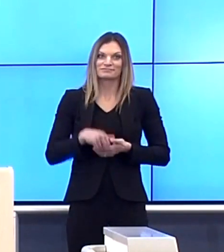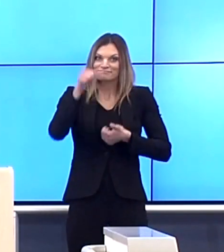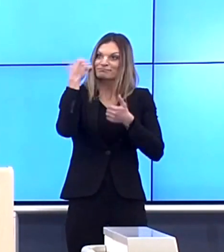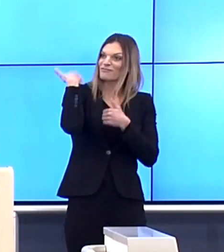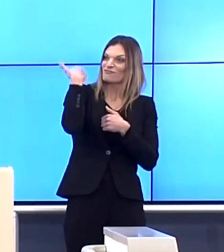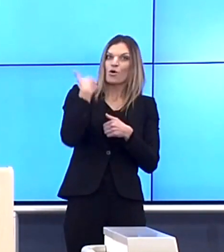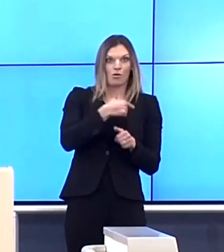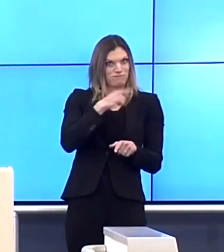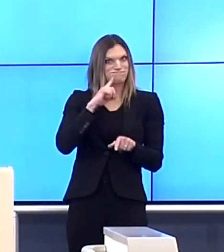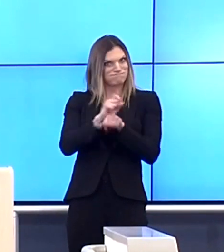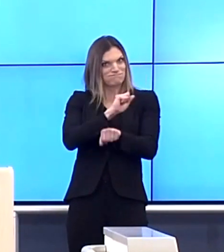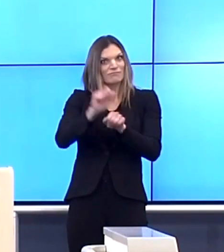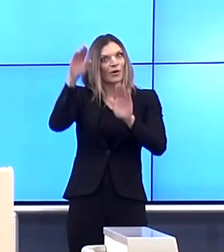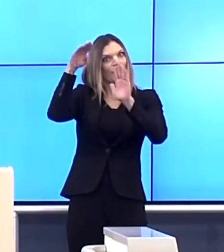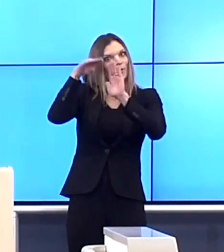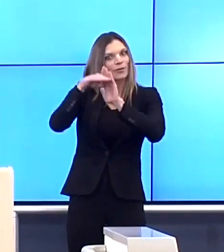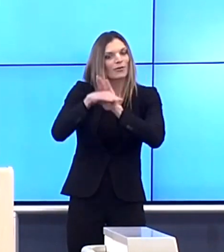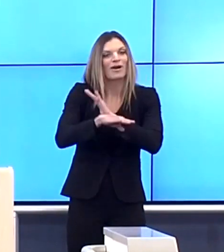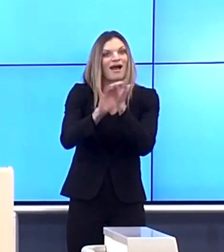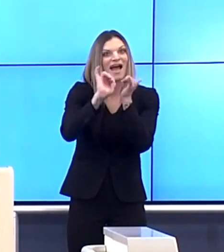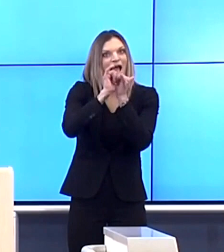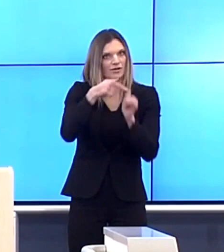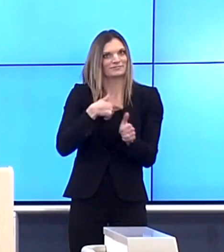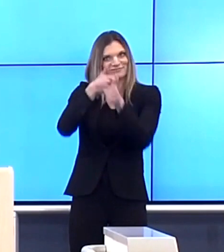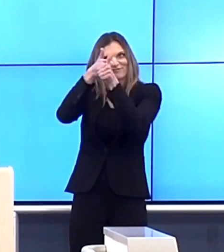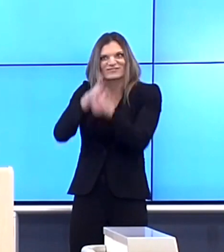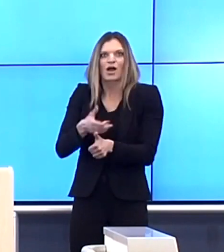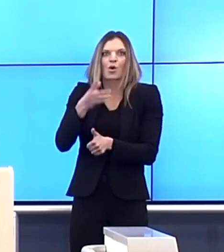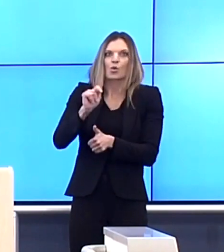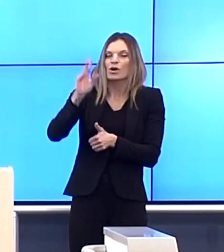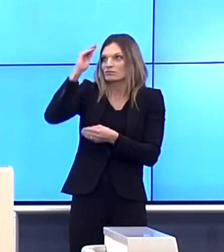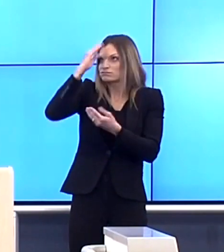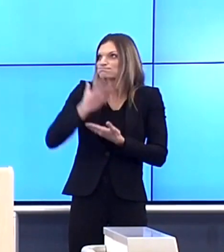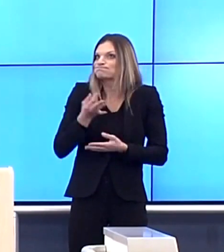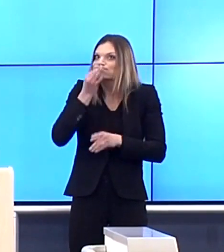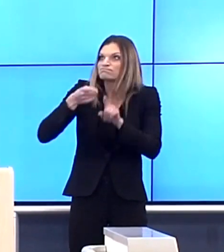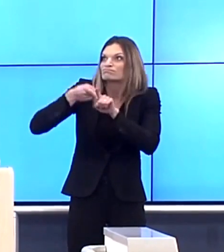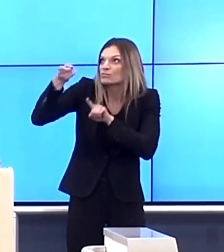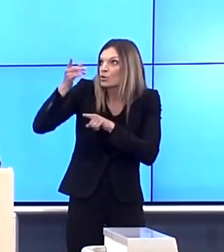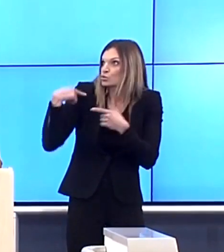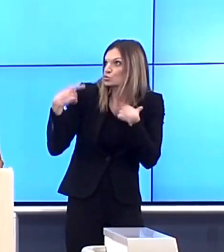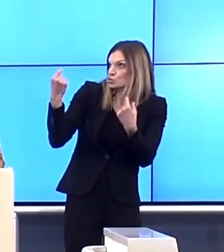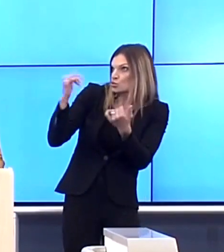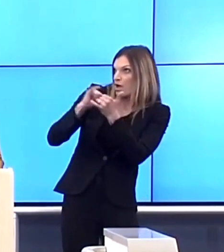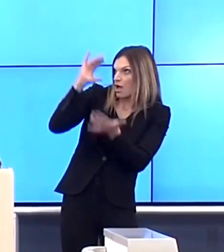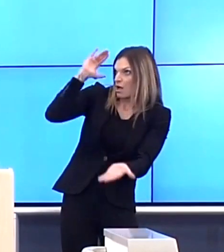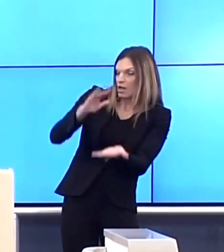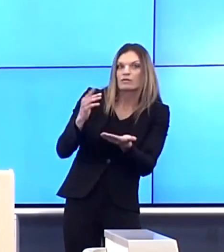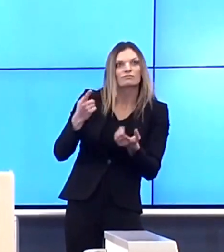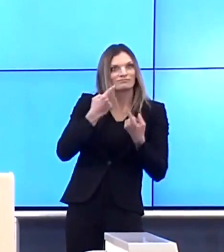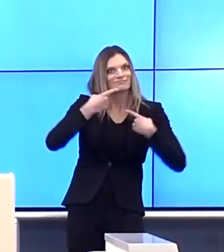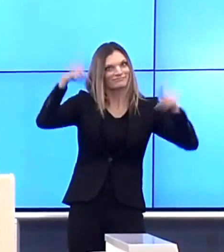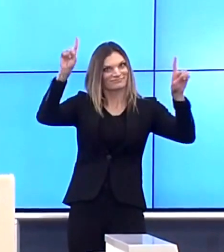LISTENING TO OUR PUBLIC HEALTH EXPERTS AND WE CAN BEAT THIS EXPERTS AND WE CAN BEAT THIS AGAIN. AGAIN. AND SO TODAY, WE’VE GOT TO ACT. AND SO TODAY, WE’VE GOT TO ACT. TODAY, THE DEPARTMENT OF HEALTH